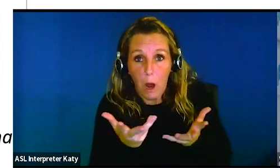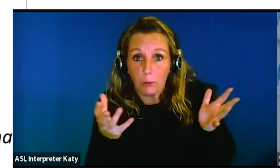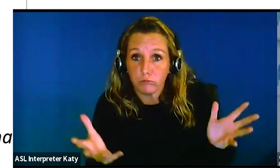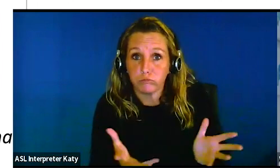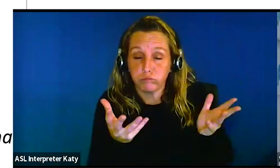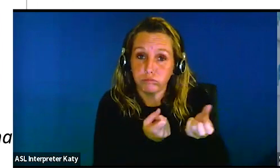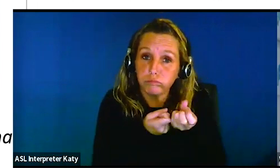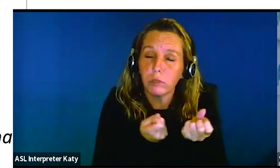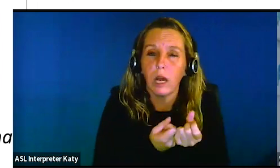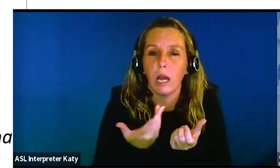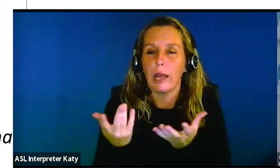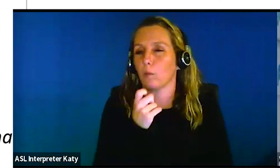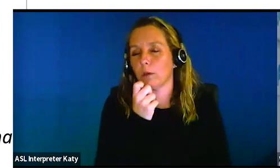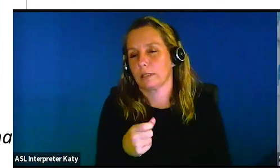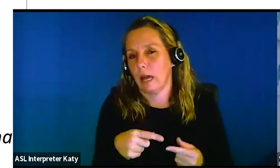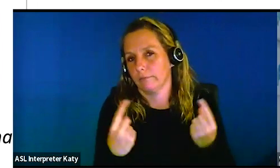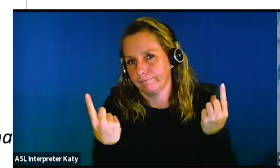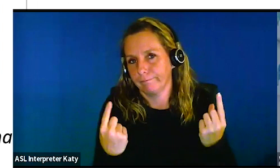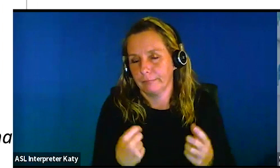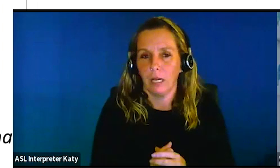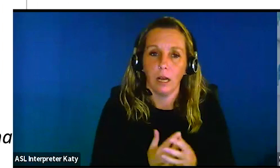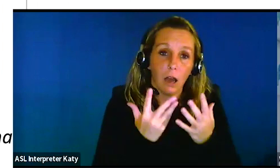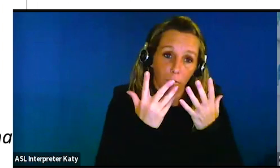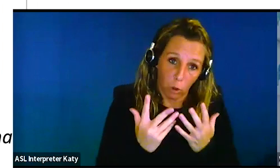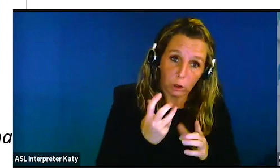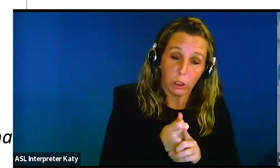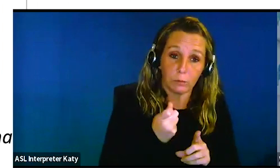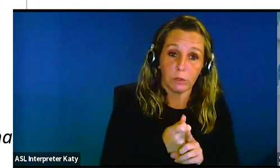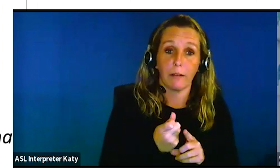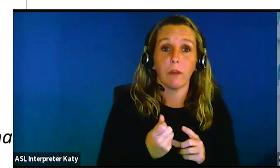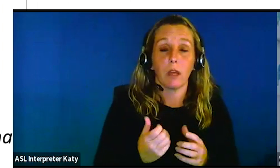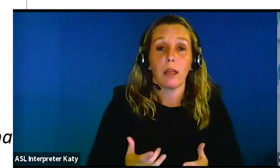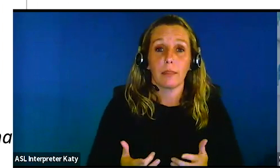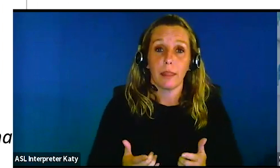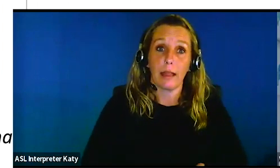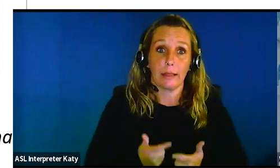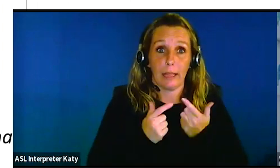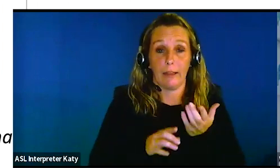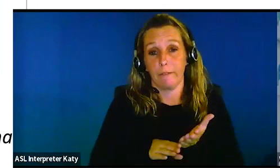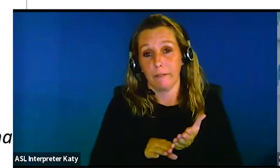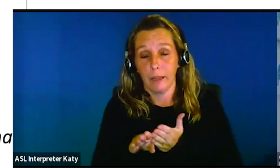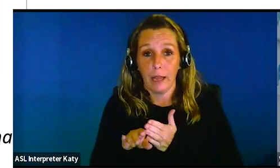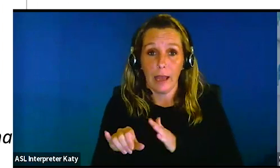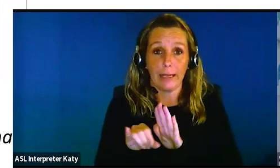Unfortunately, those who live in the marginalized identities